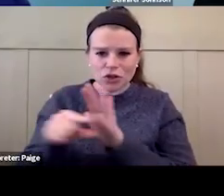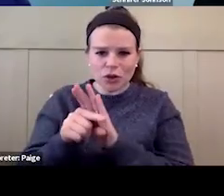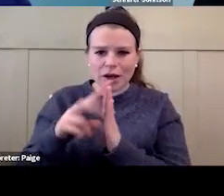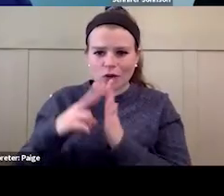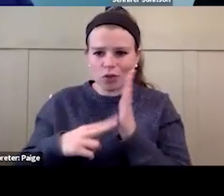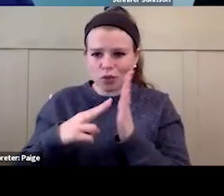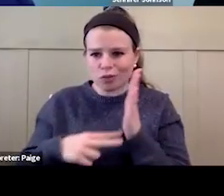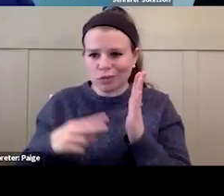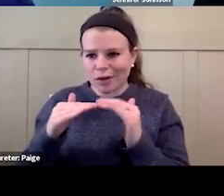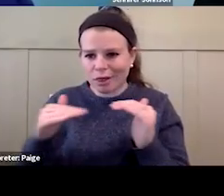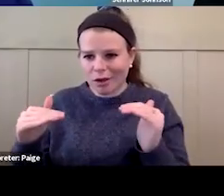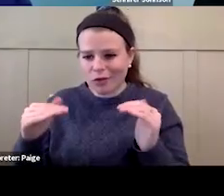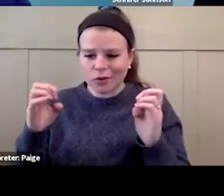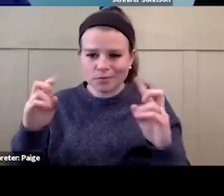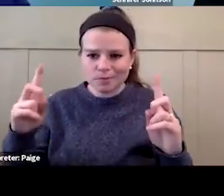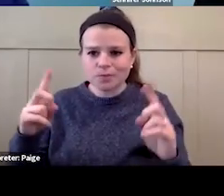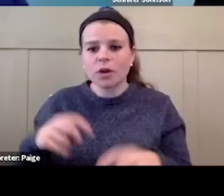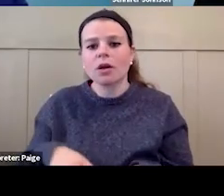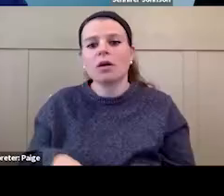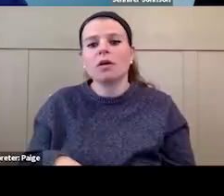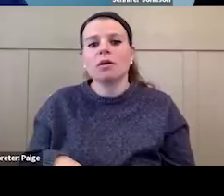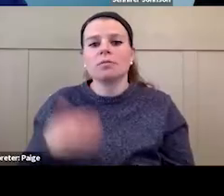Um, be conscious of language proficiency.